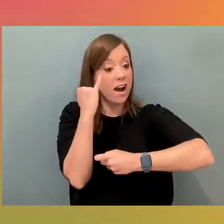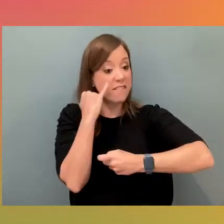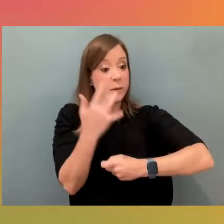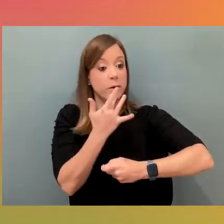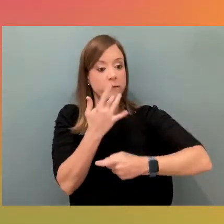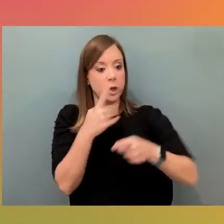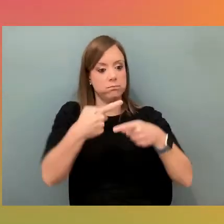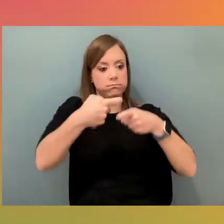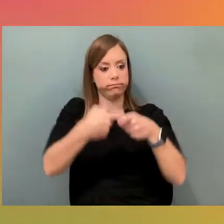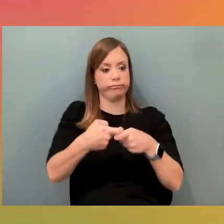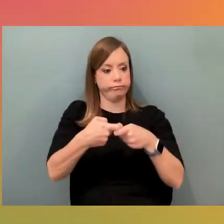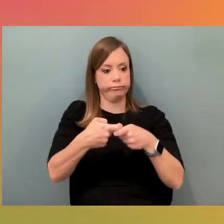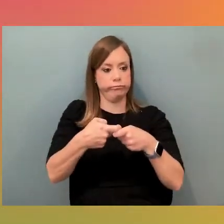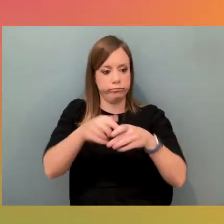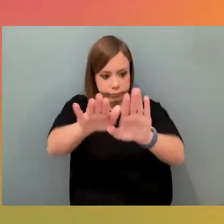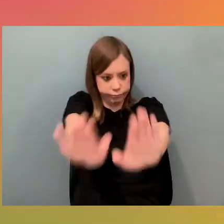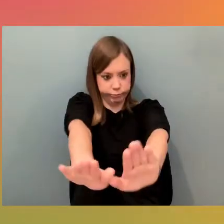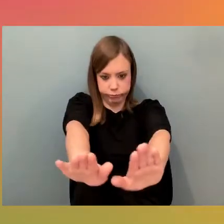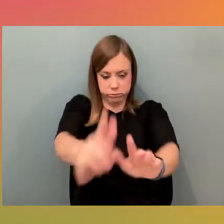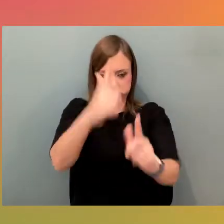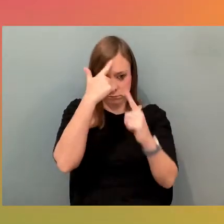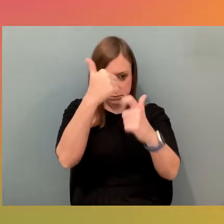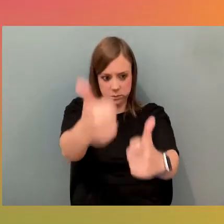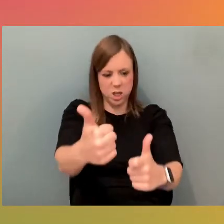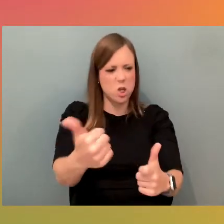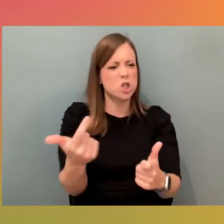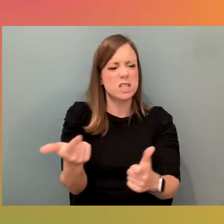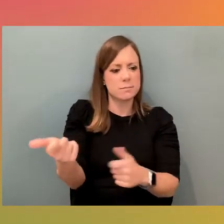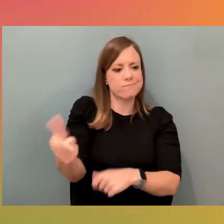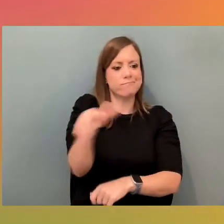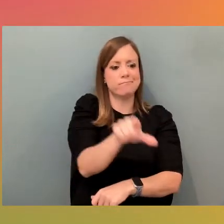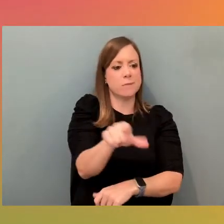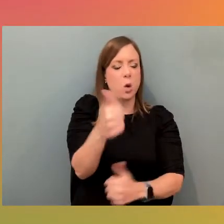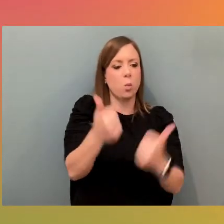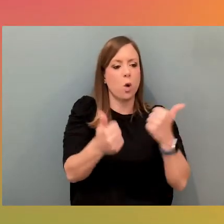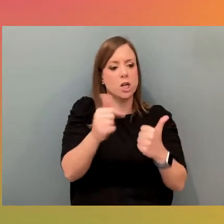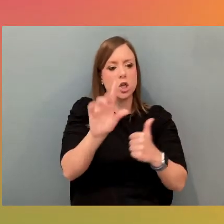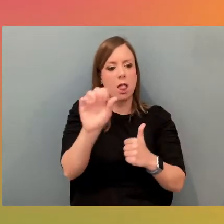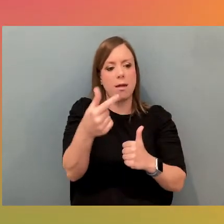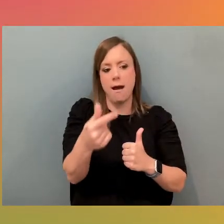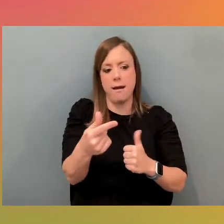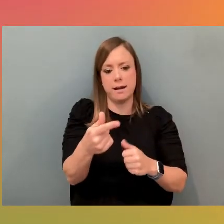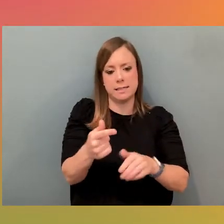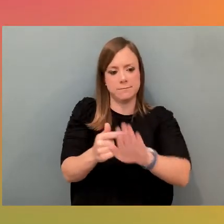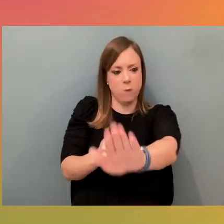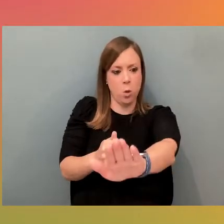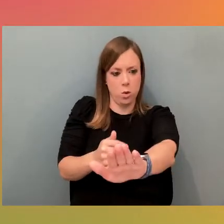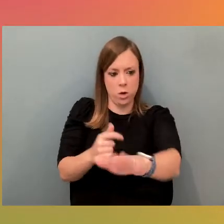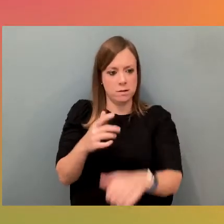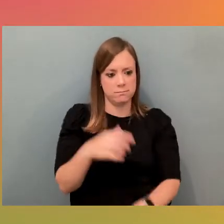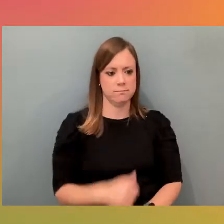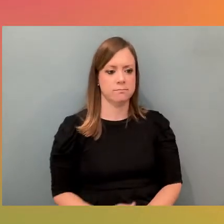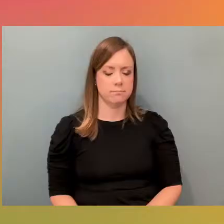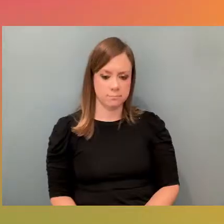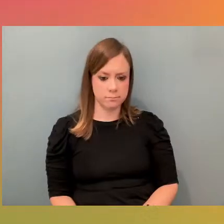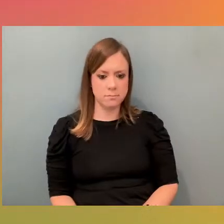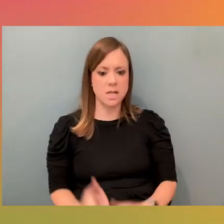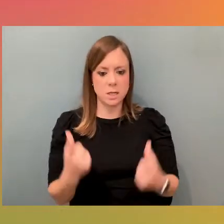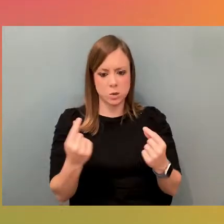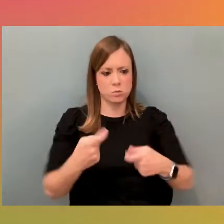FORWARD FOLD HERE, OTHERWISE, YOU WILL SIT UP, CROSS THE RIGHT SHIN IN FIRST AND LEFT SECOND.